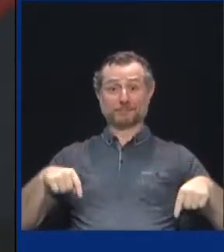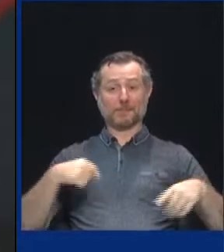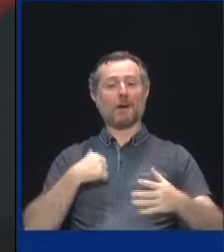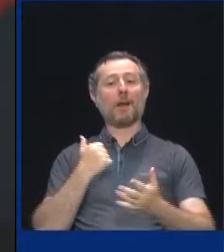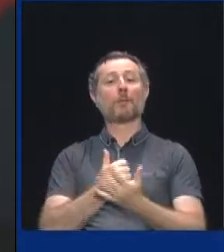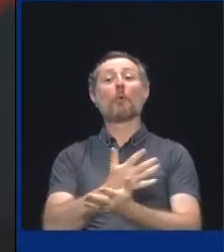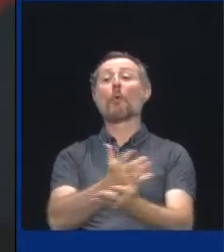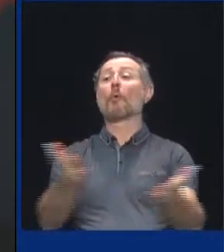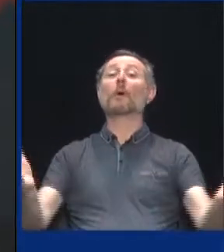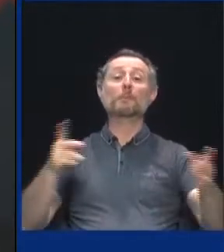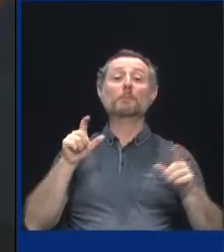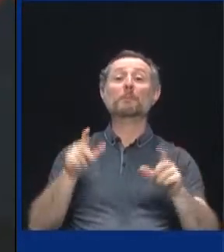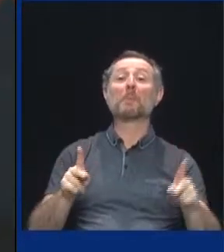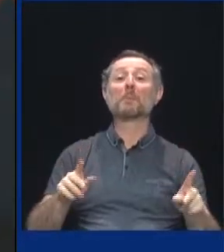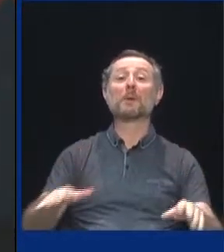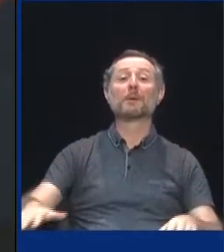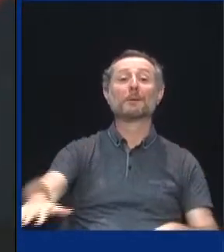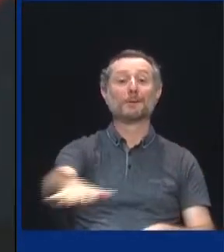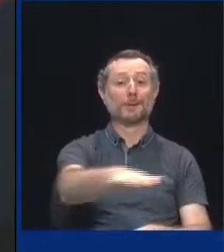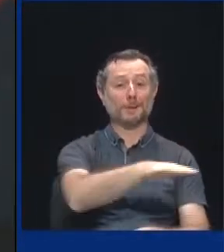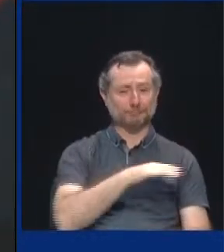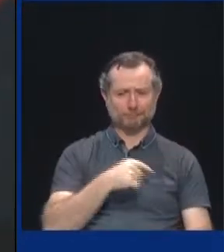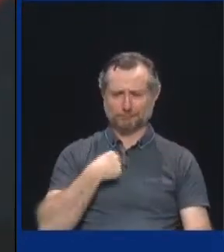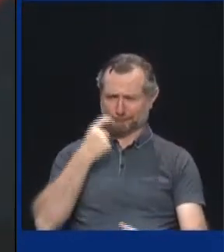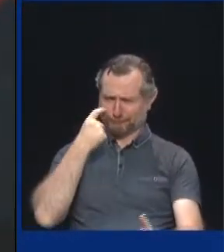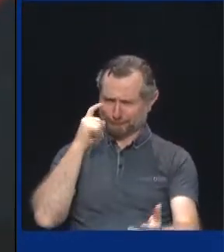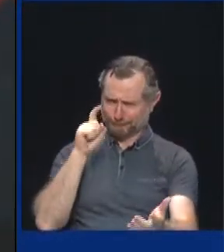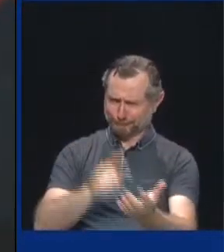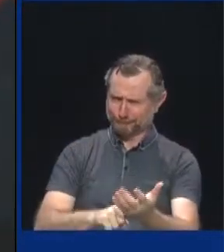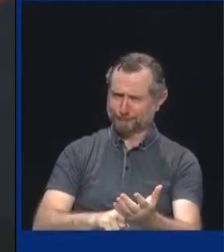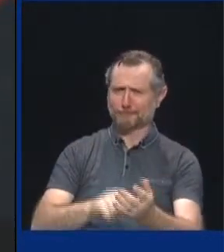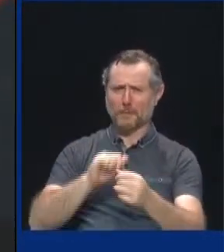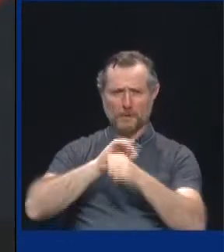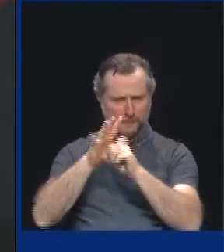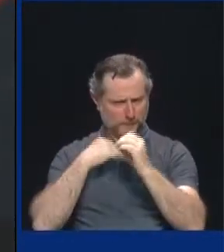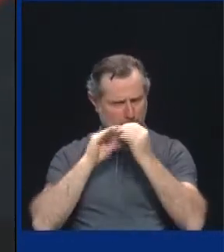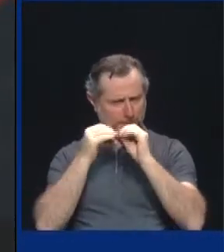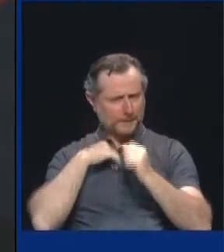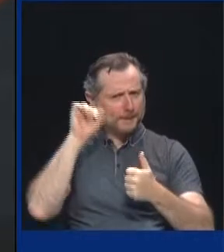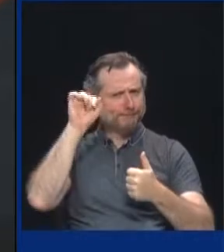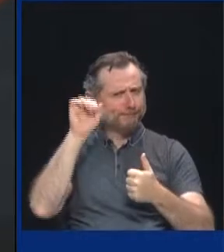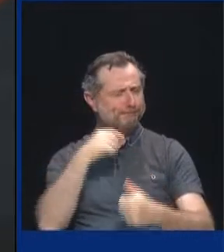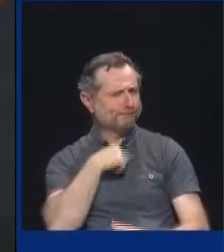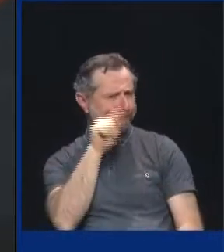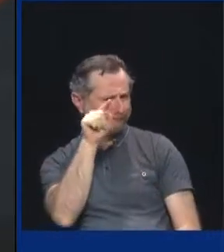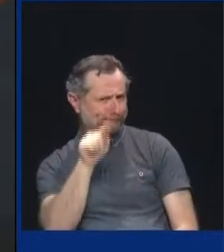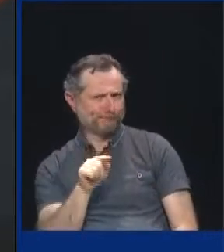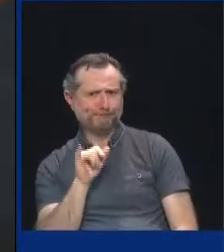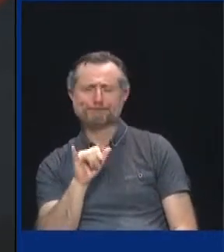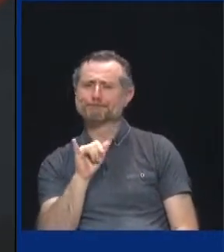YOU ARE GOING TO DO TO HELP US HELP THIS STATE, HELP ALL THE PEOPLE IN THIS STATE.